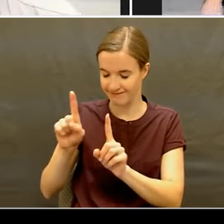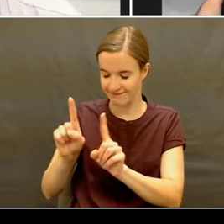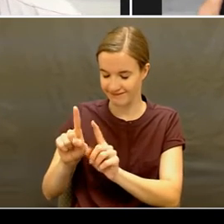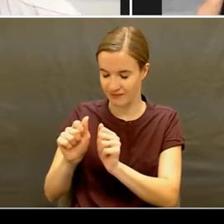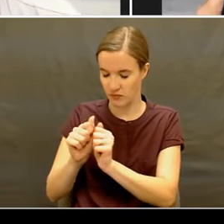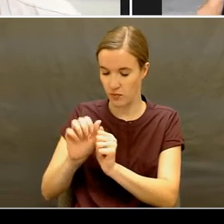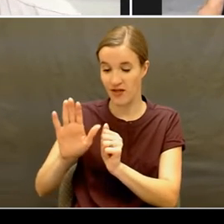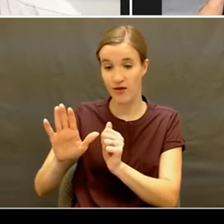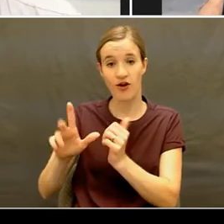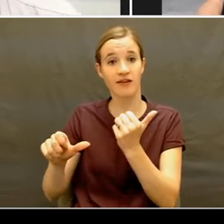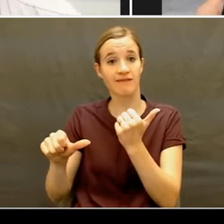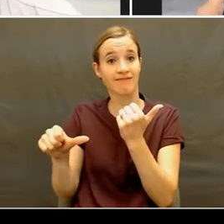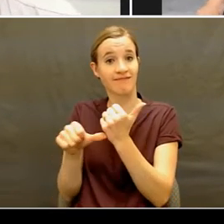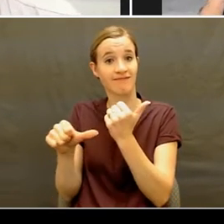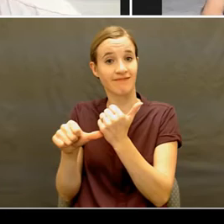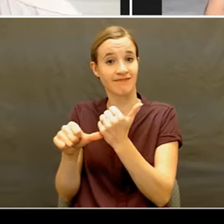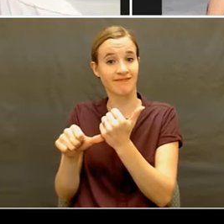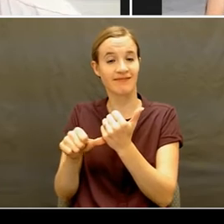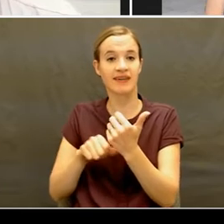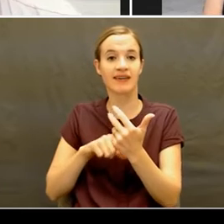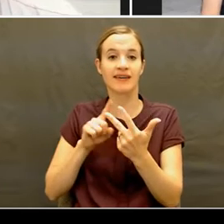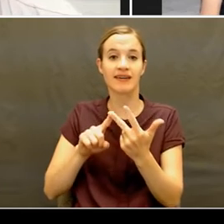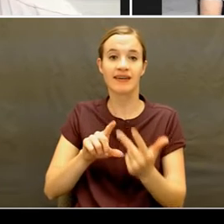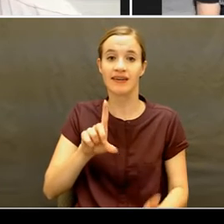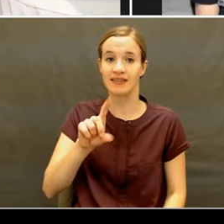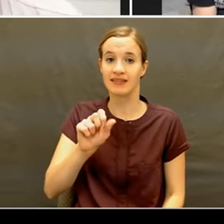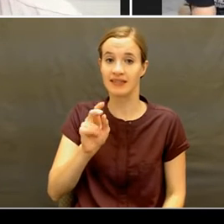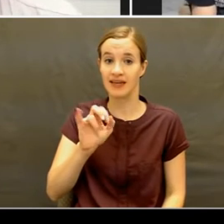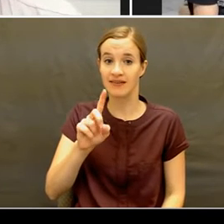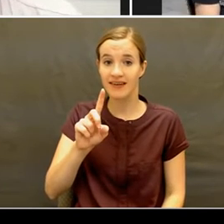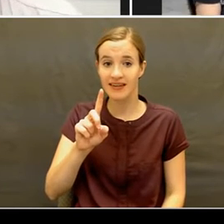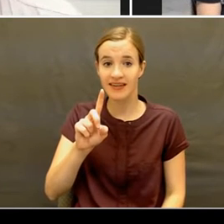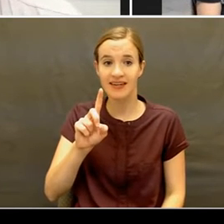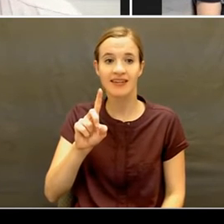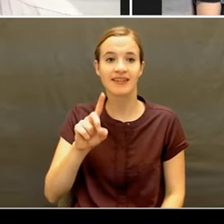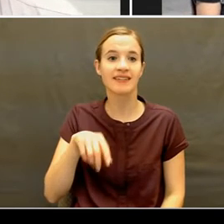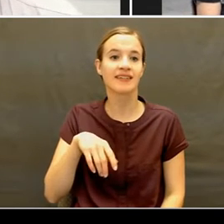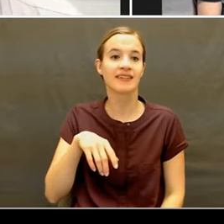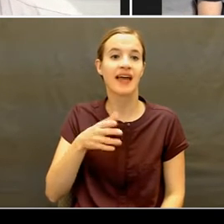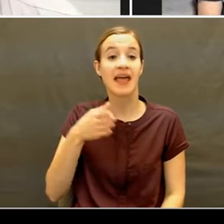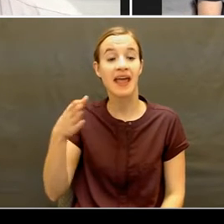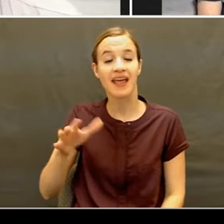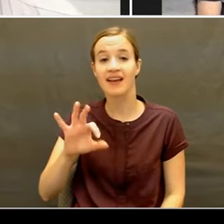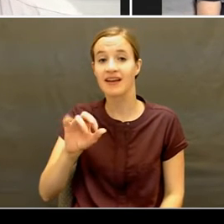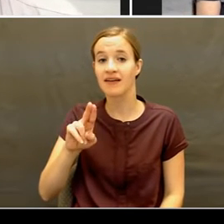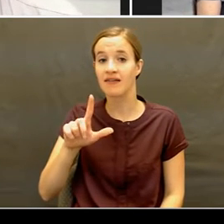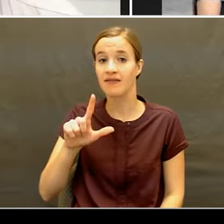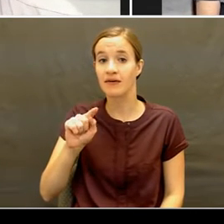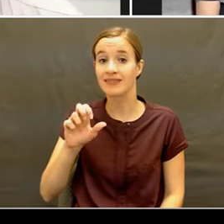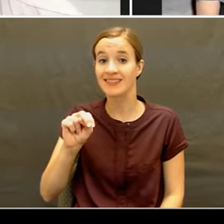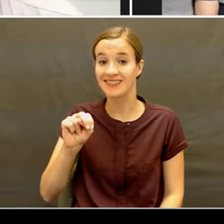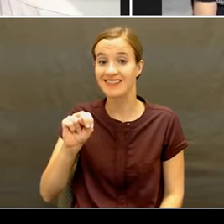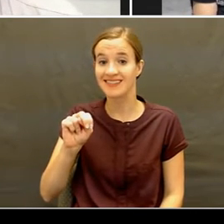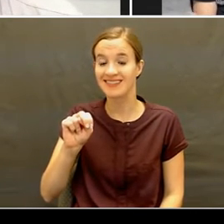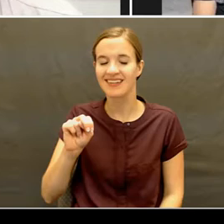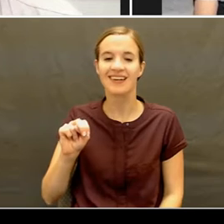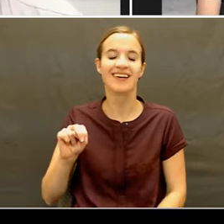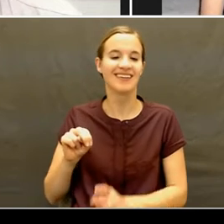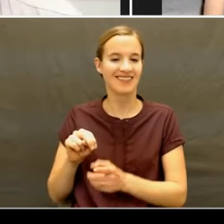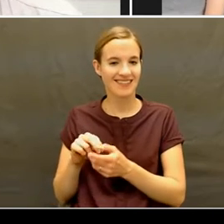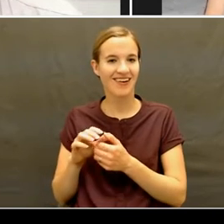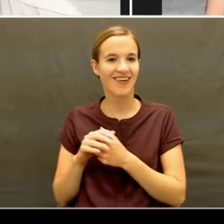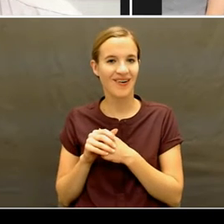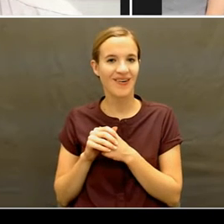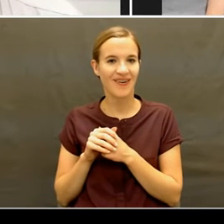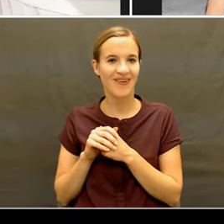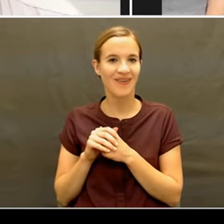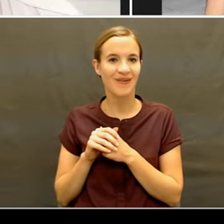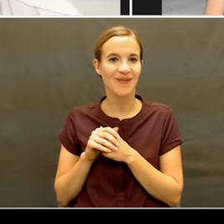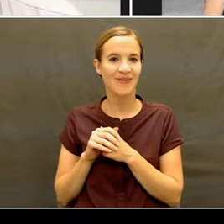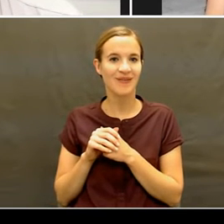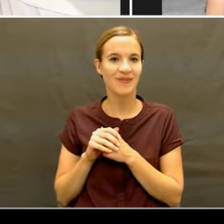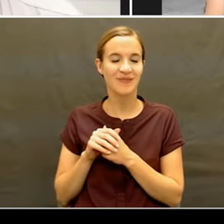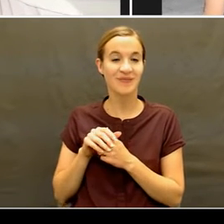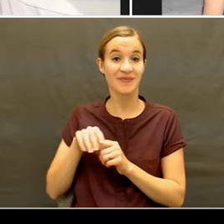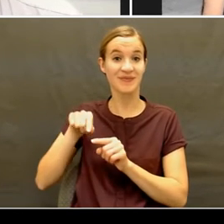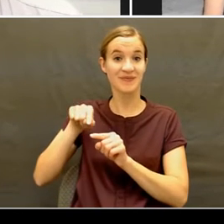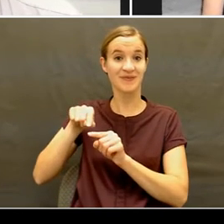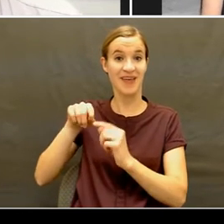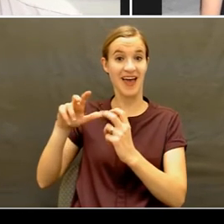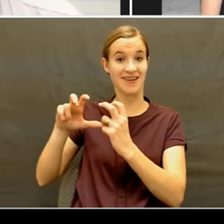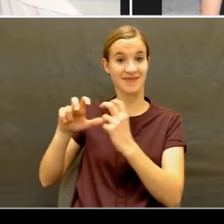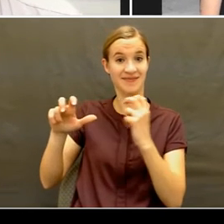live-in, David. and Fulton and that was the second this is the second round.